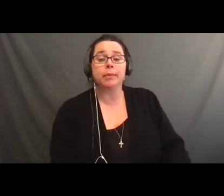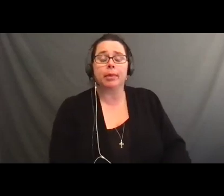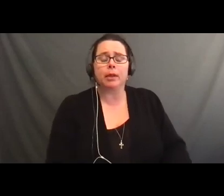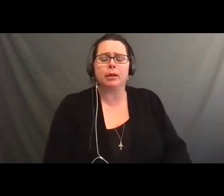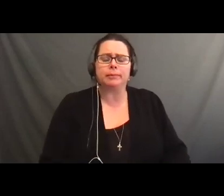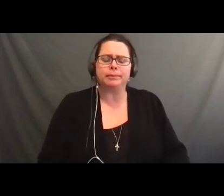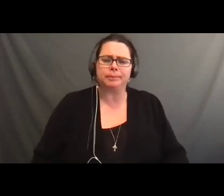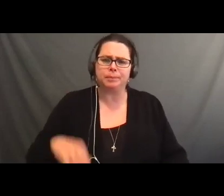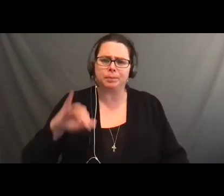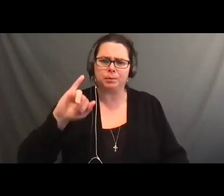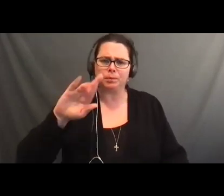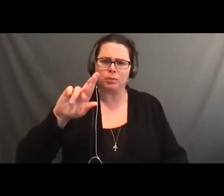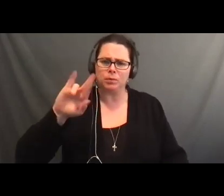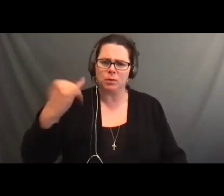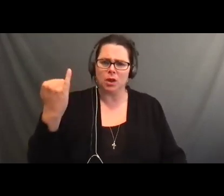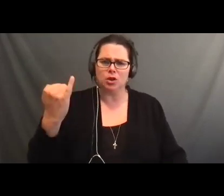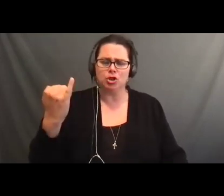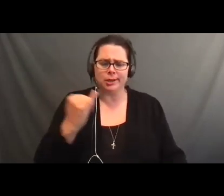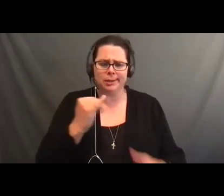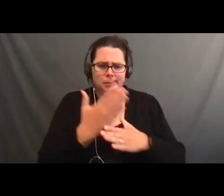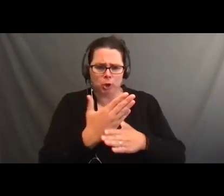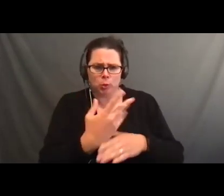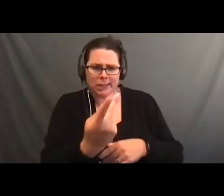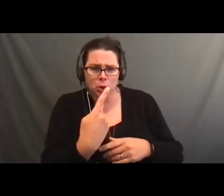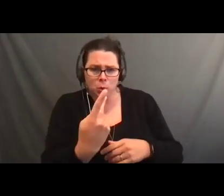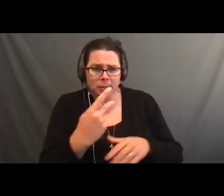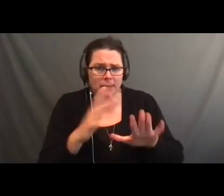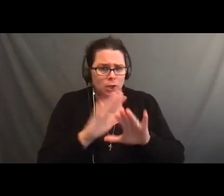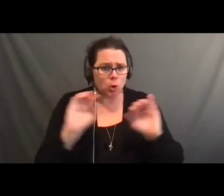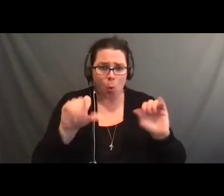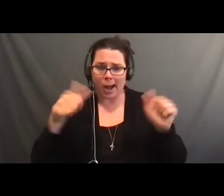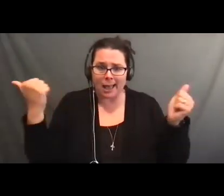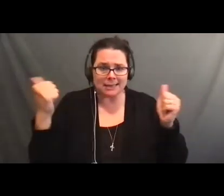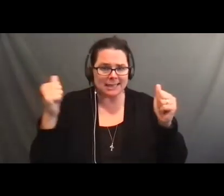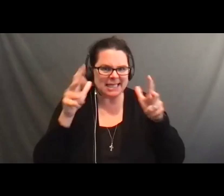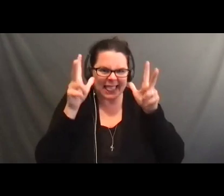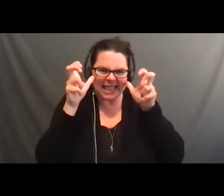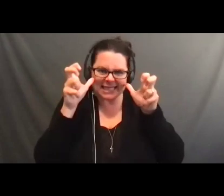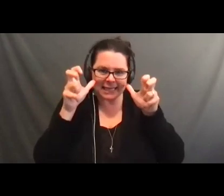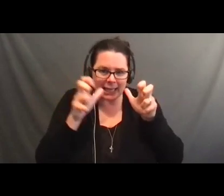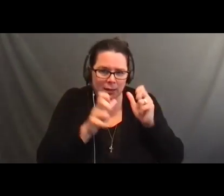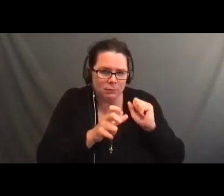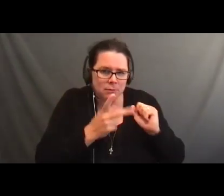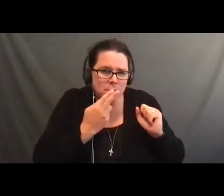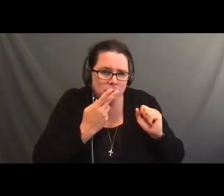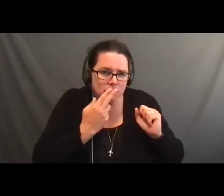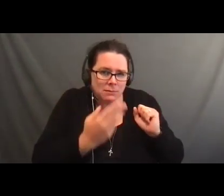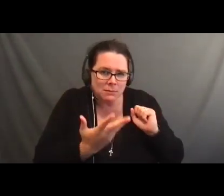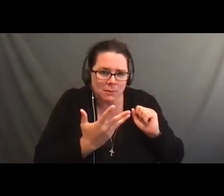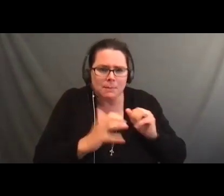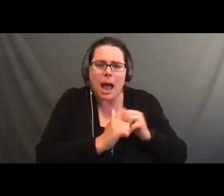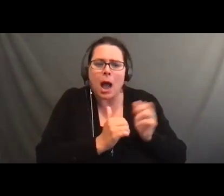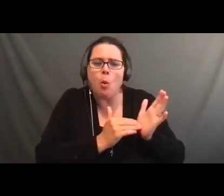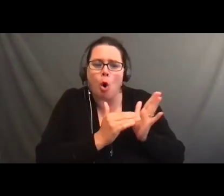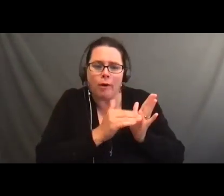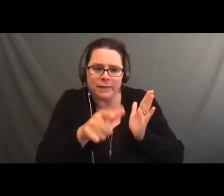This is just between you and me, okay, nobody else is listening. How often do you floss?